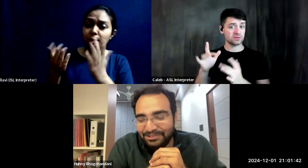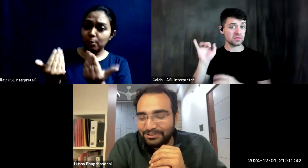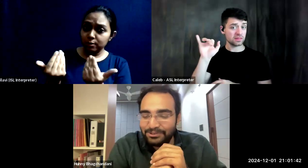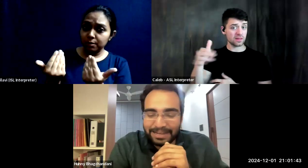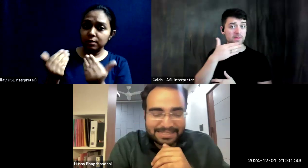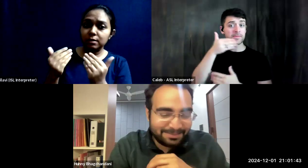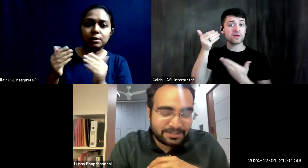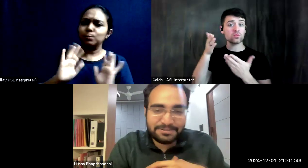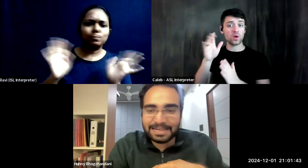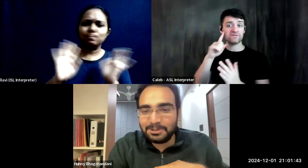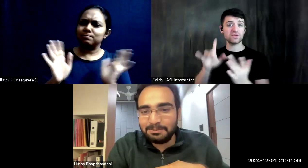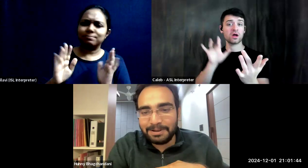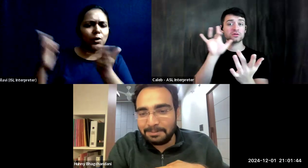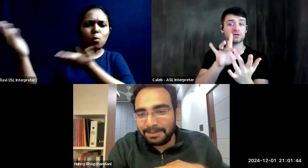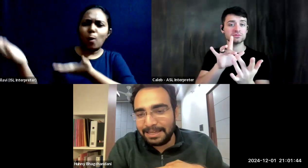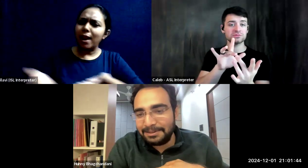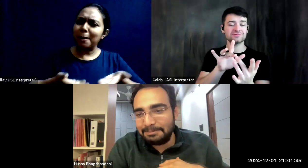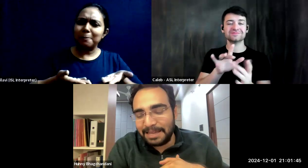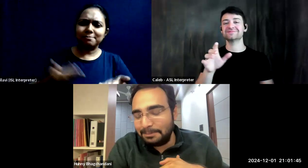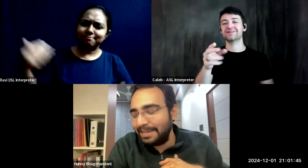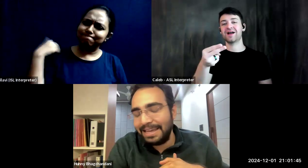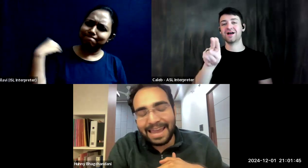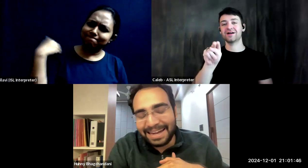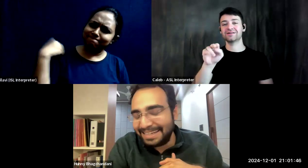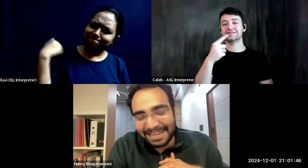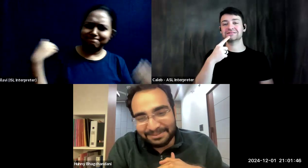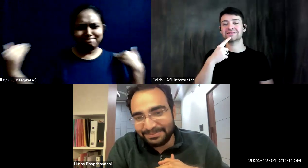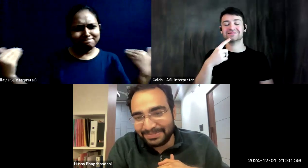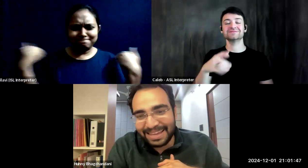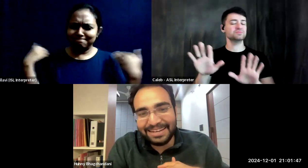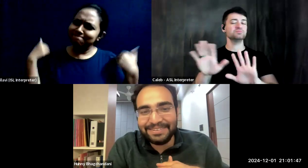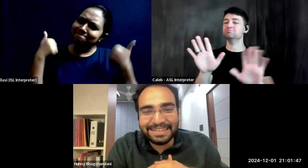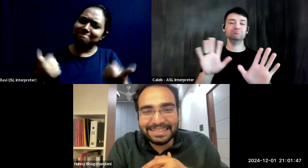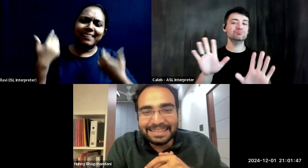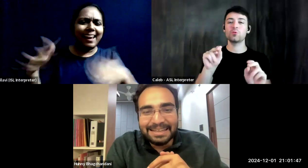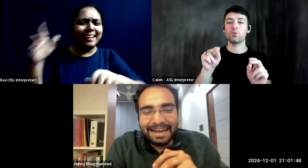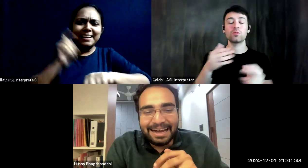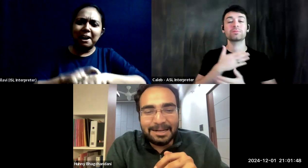[Hunny speaking] No, no, no. You guys are most welcome to bug me, ping me anytime.